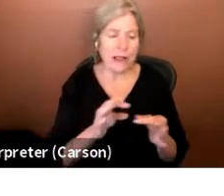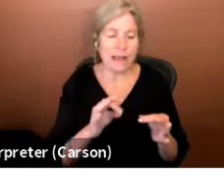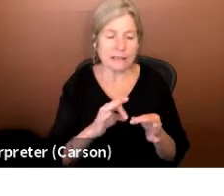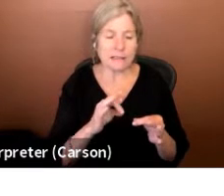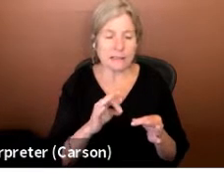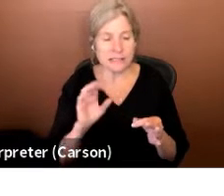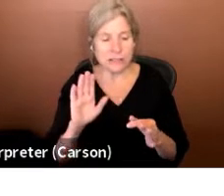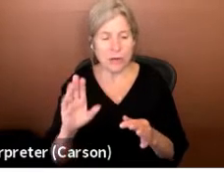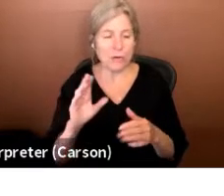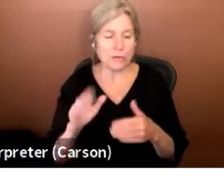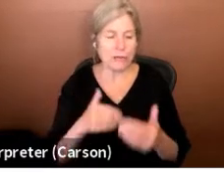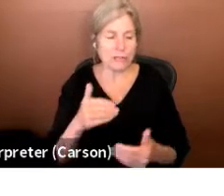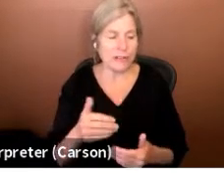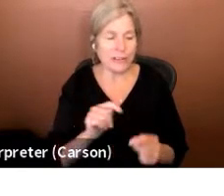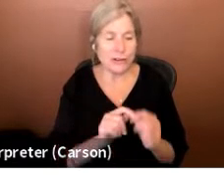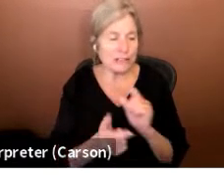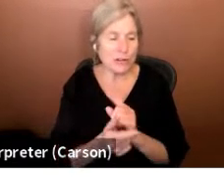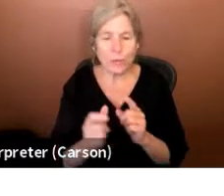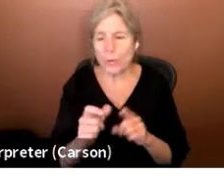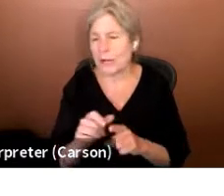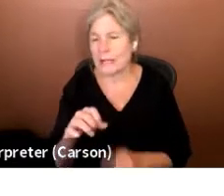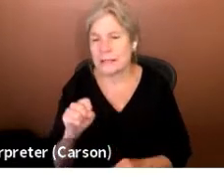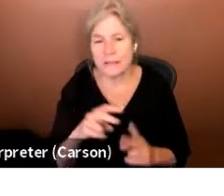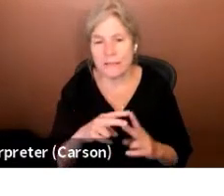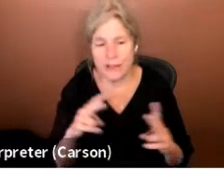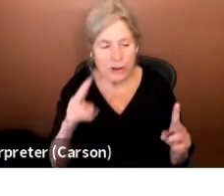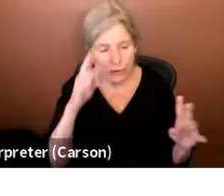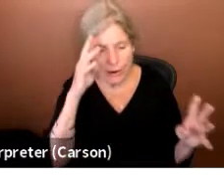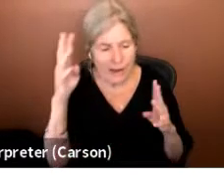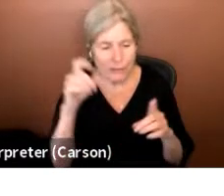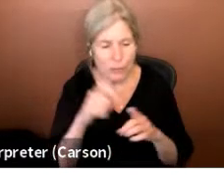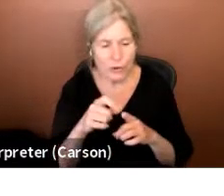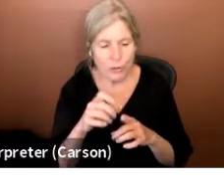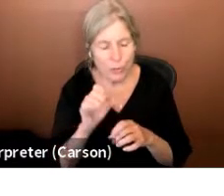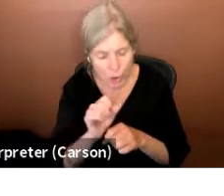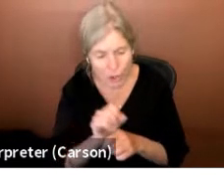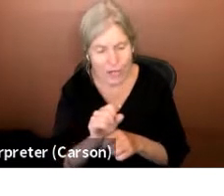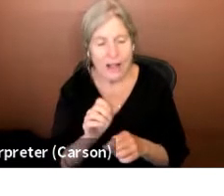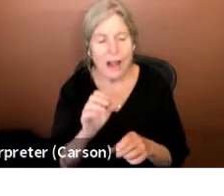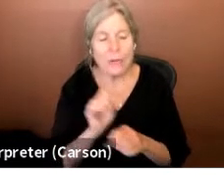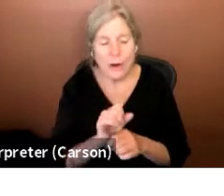translation work is a very creative work. It's a work that transform the works.